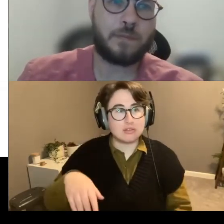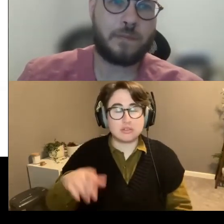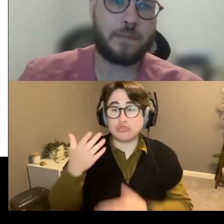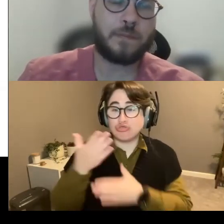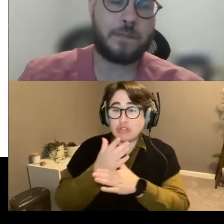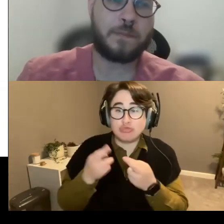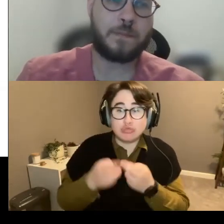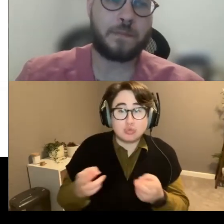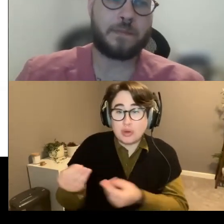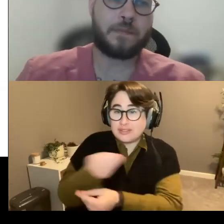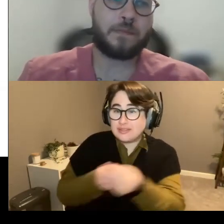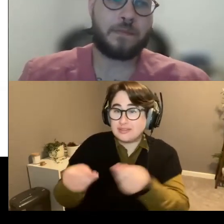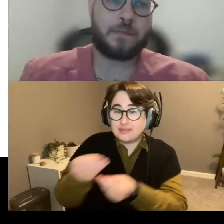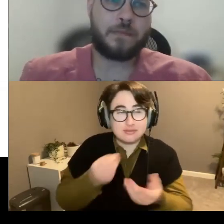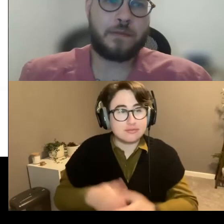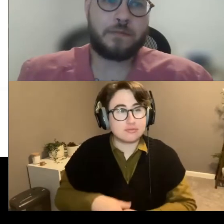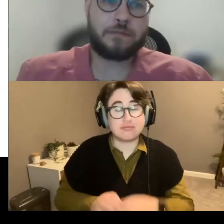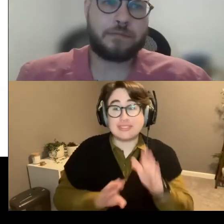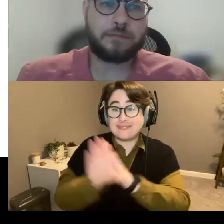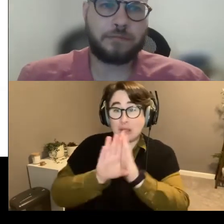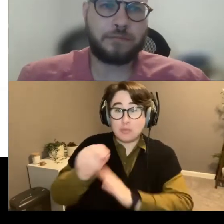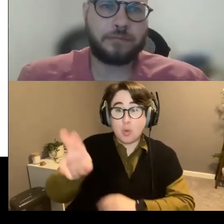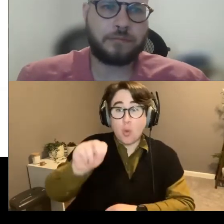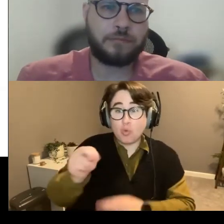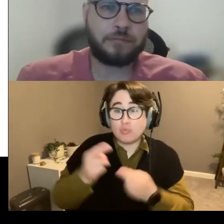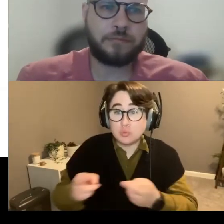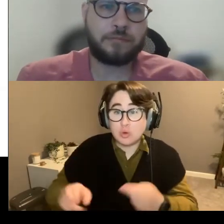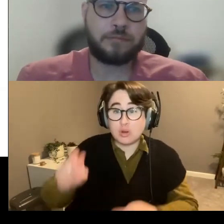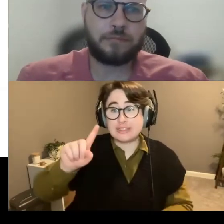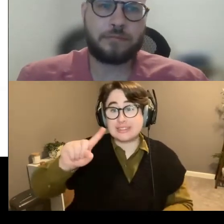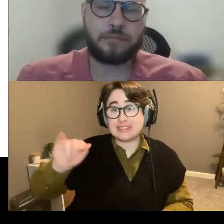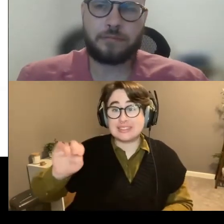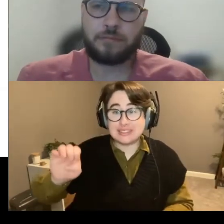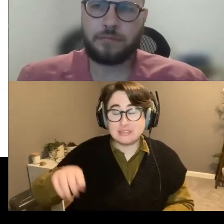develop resources, zines, handouts. Like Afton and I said,